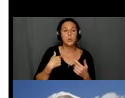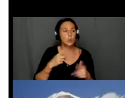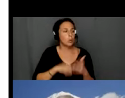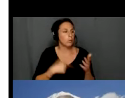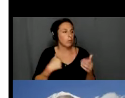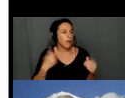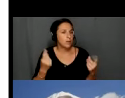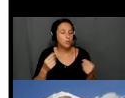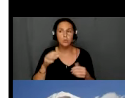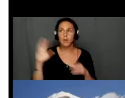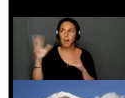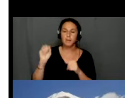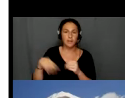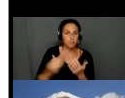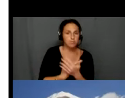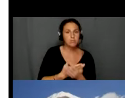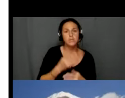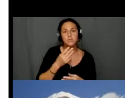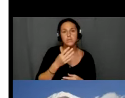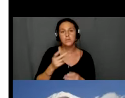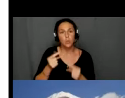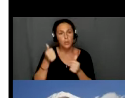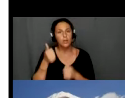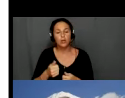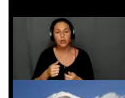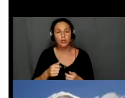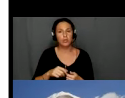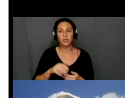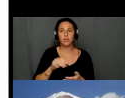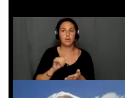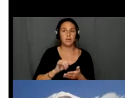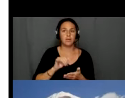There have been so many but that is not reported to you. The one that